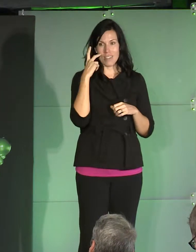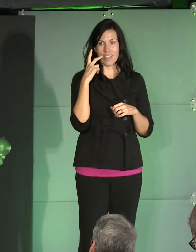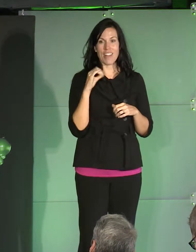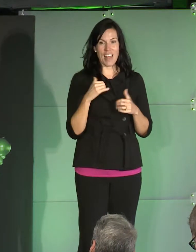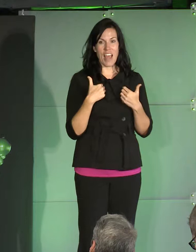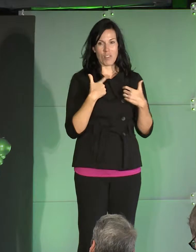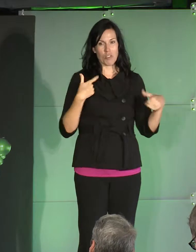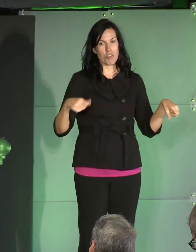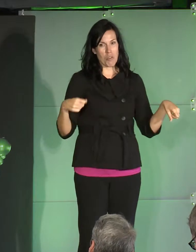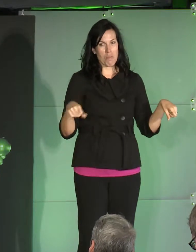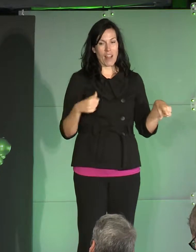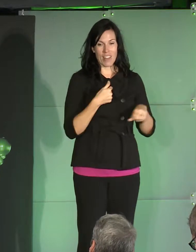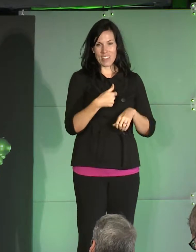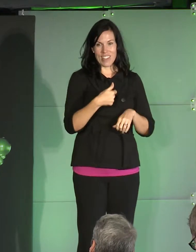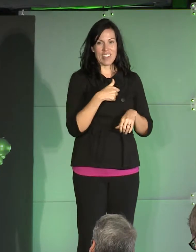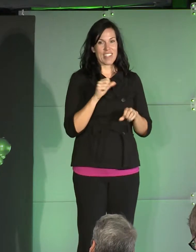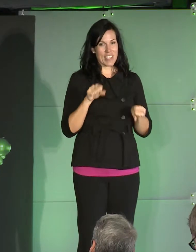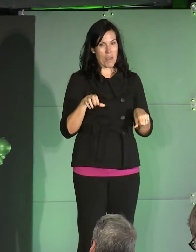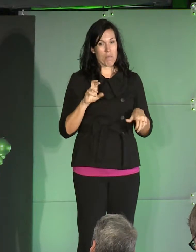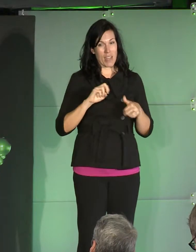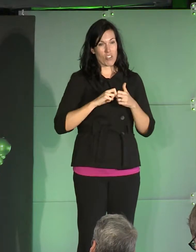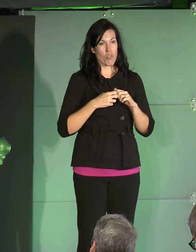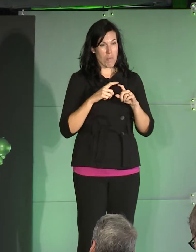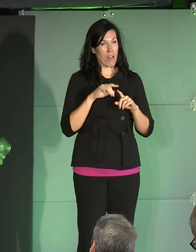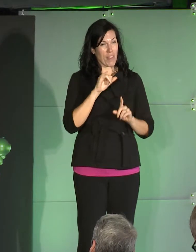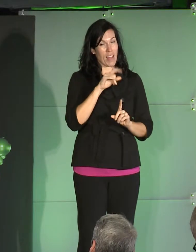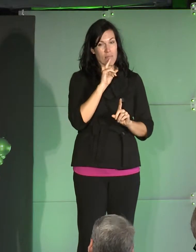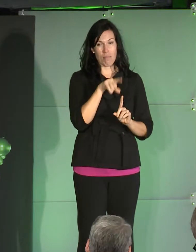as our main transportation could be an issue. But it is really the main transportation there.